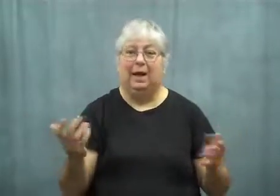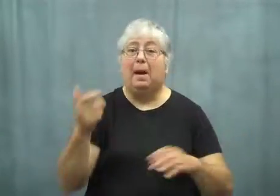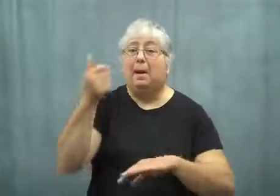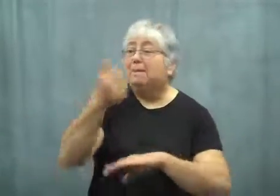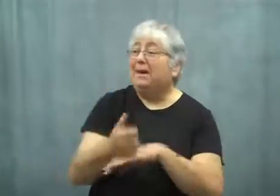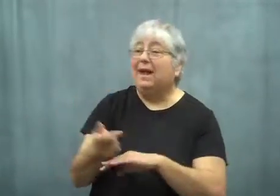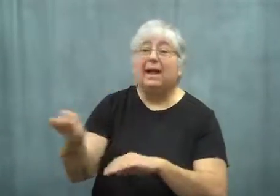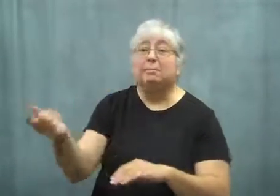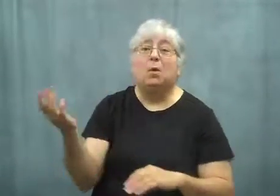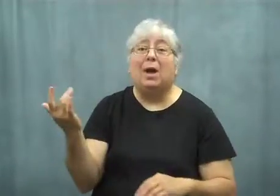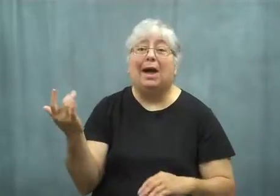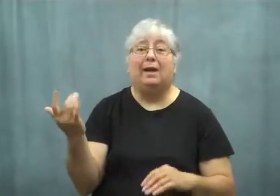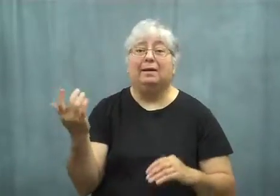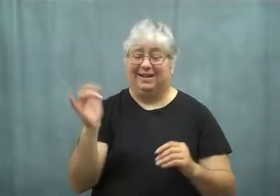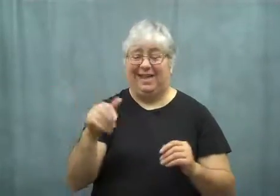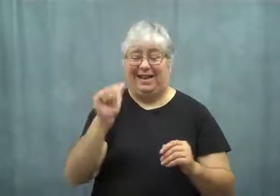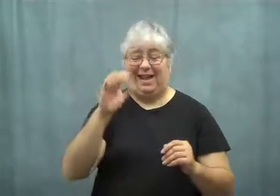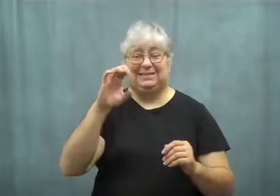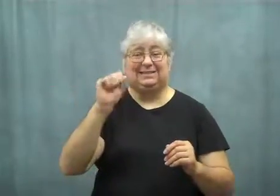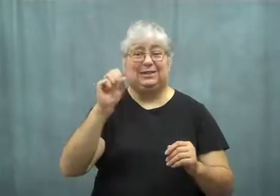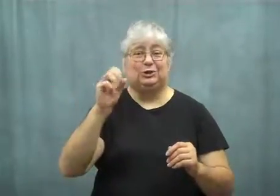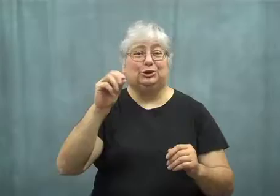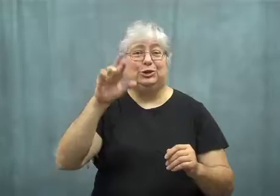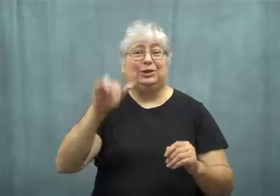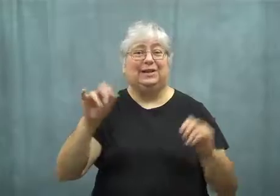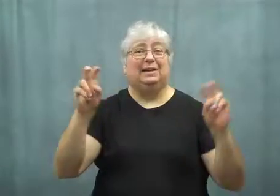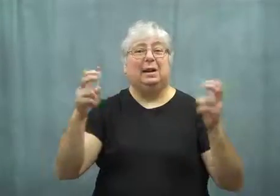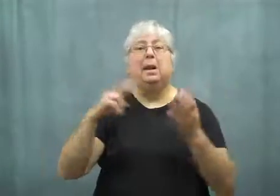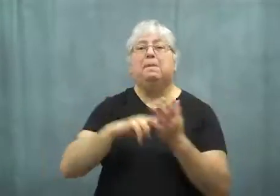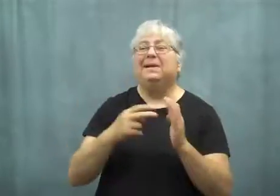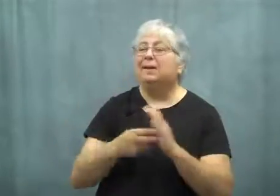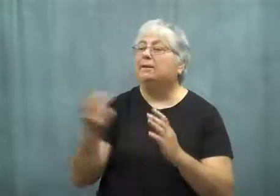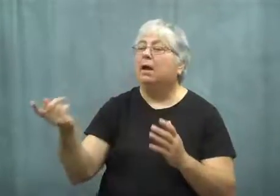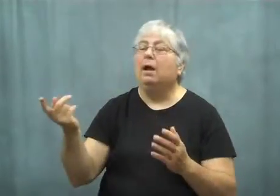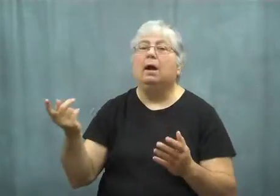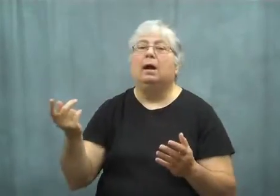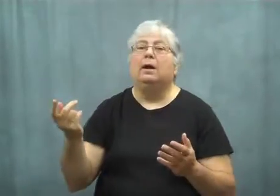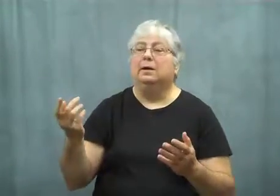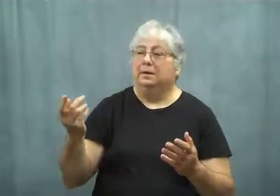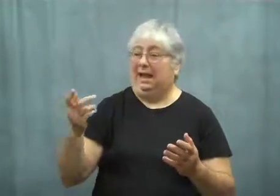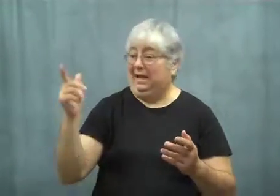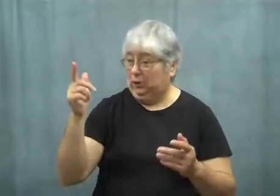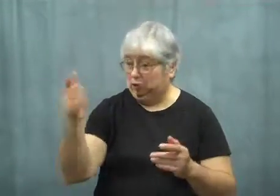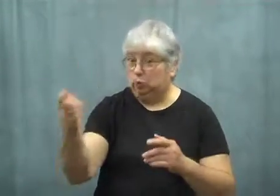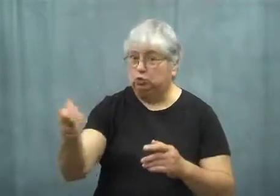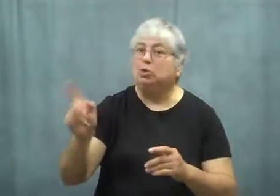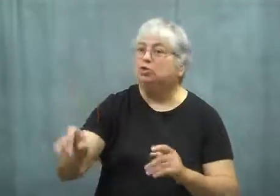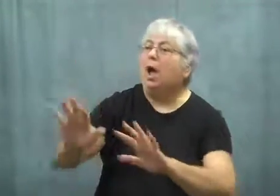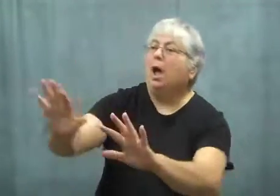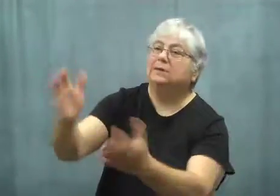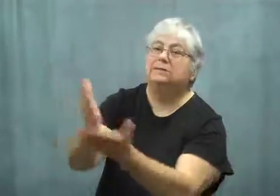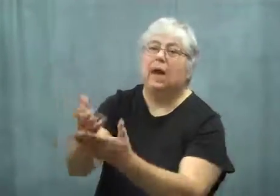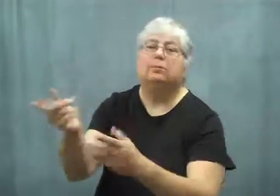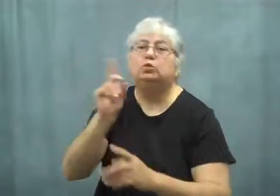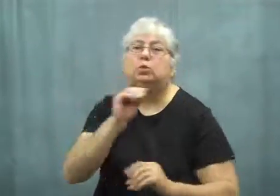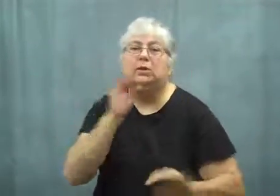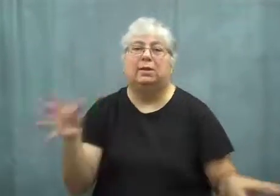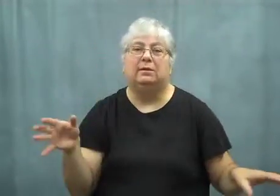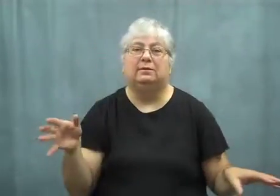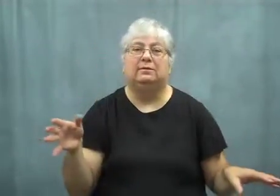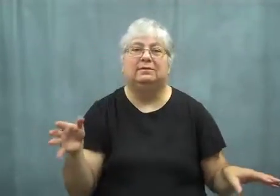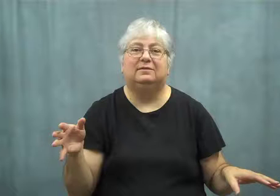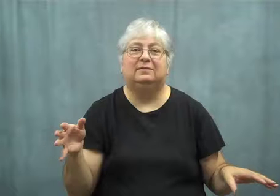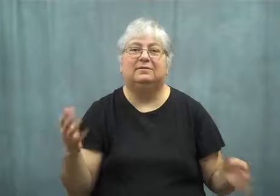He was convicted of not doing anything to stop the killings.